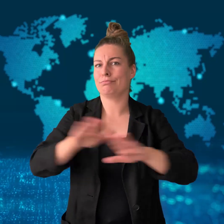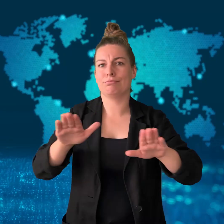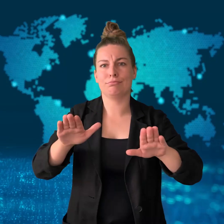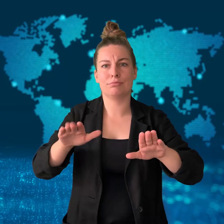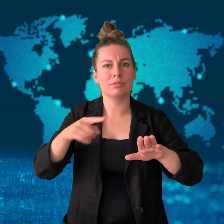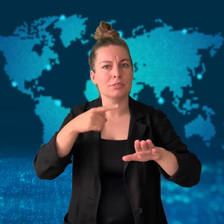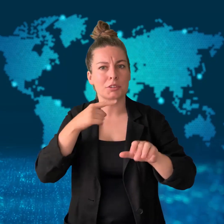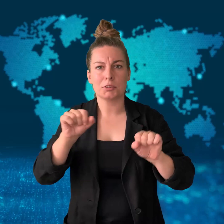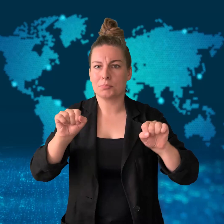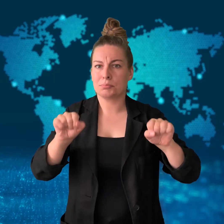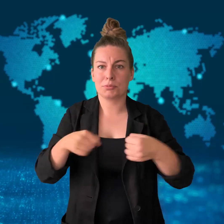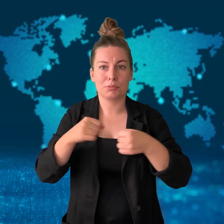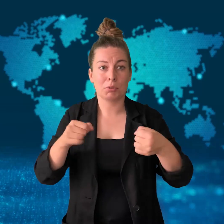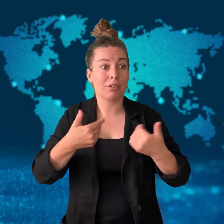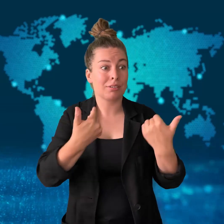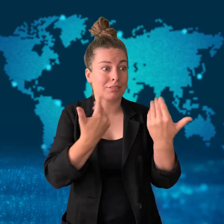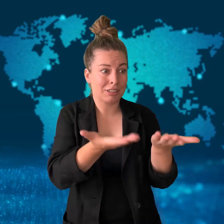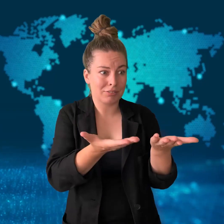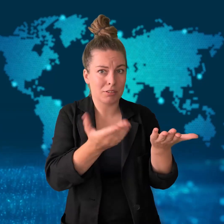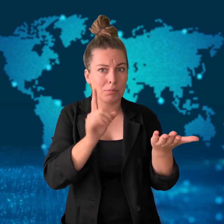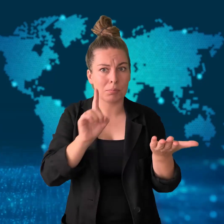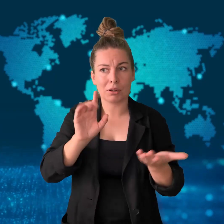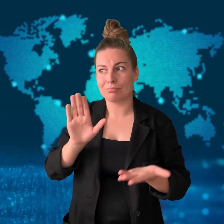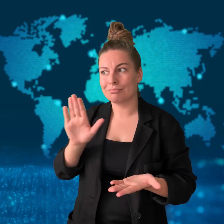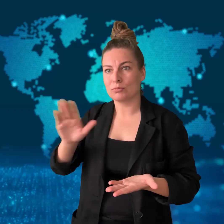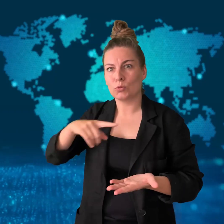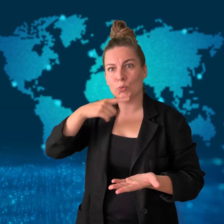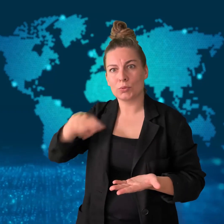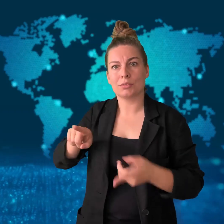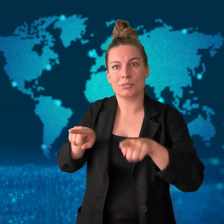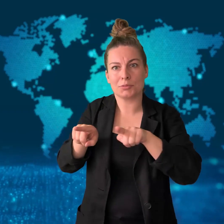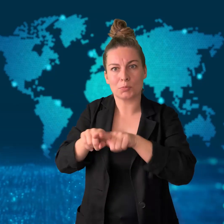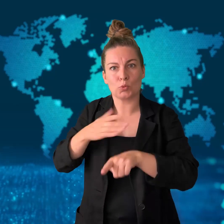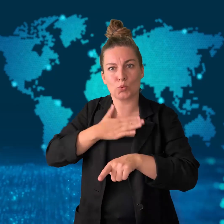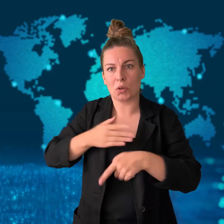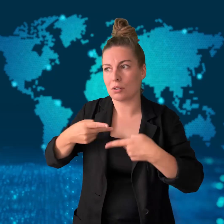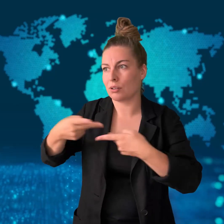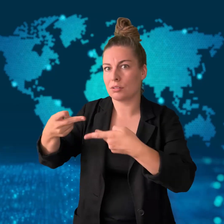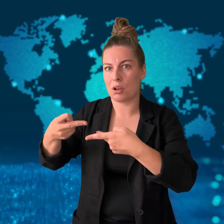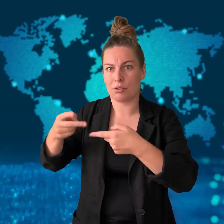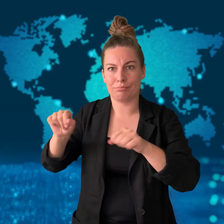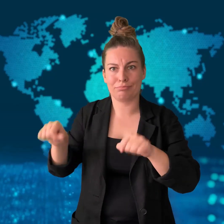Russia left the deal in July saying it was not able to